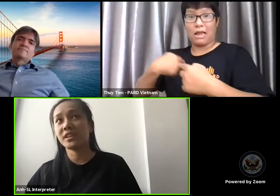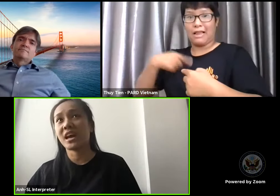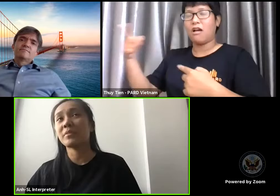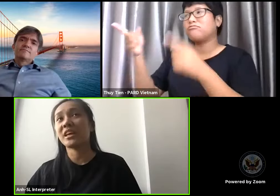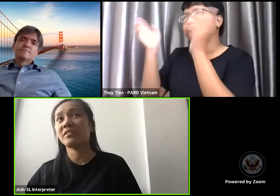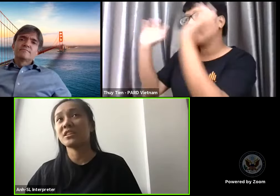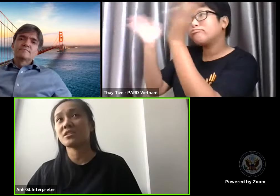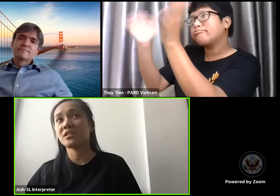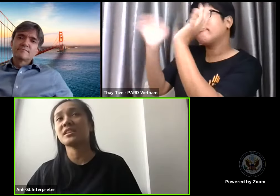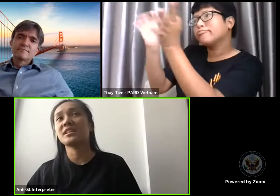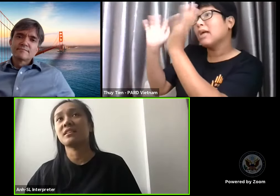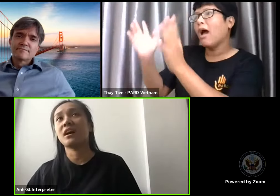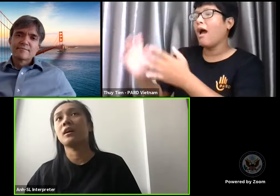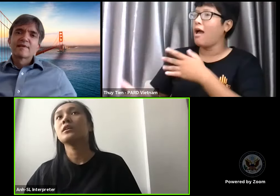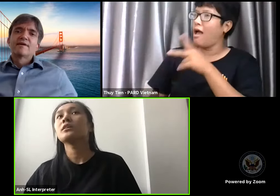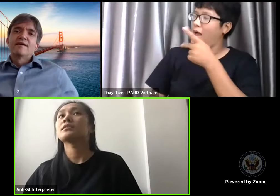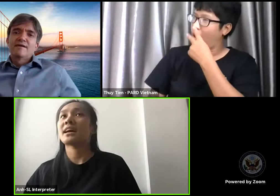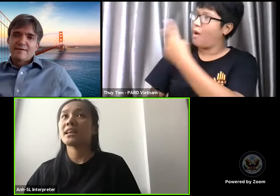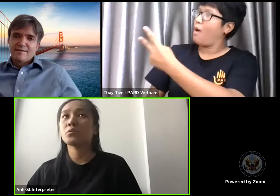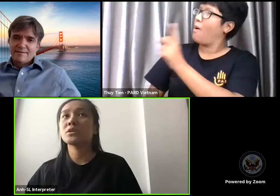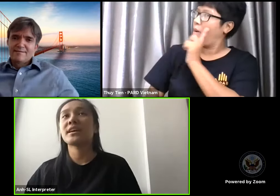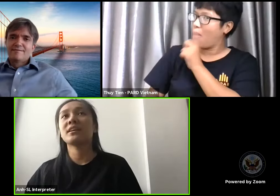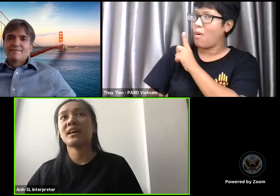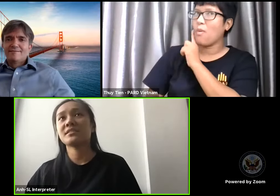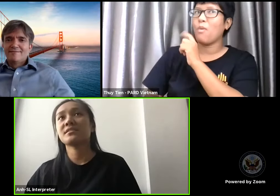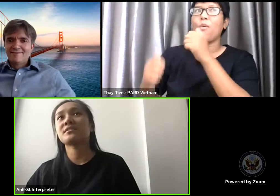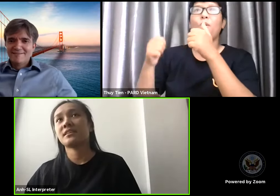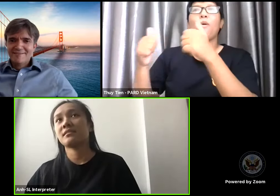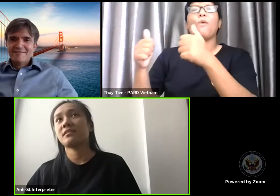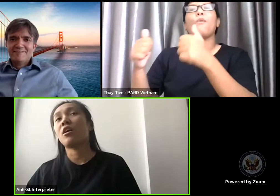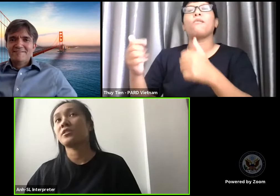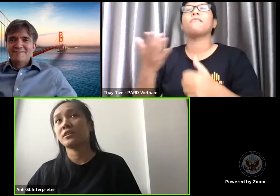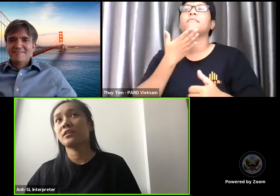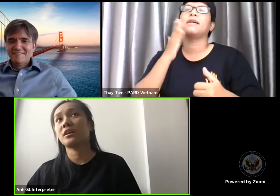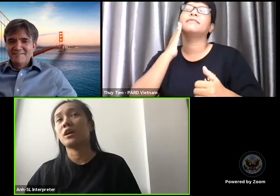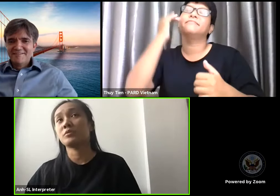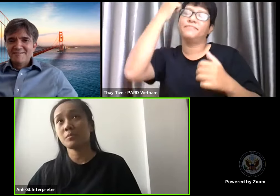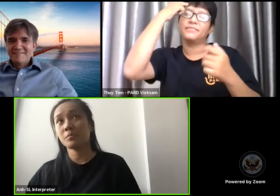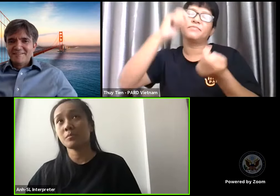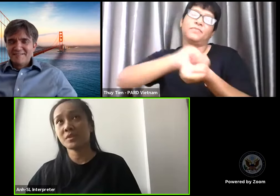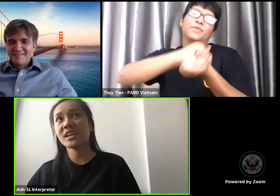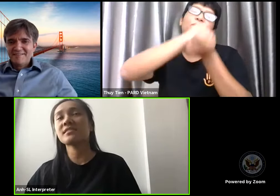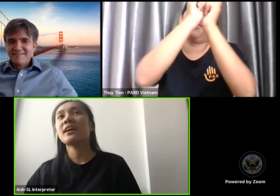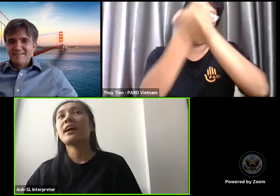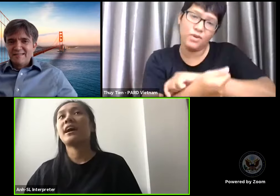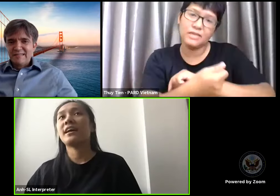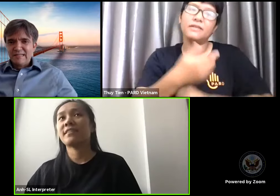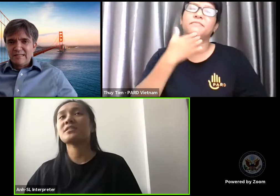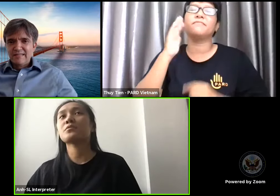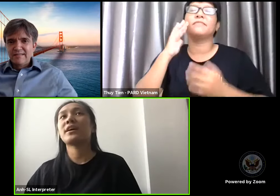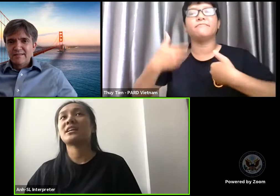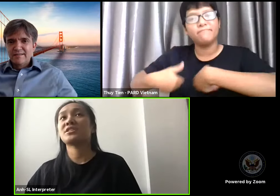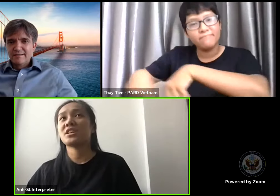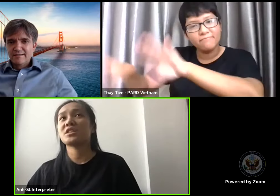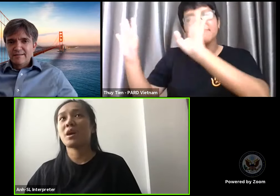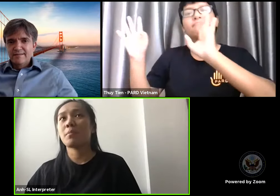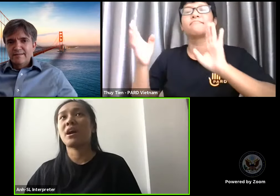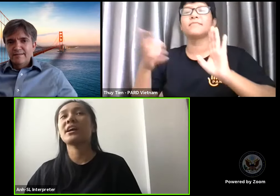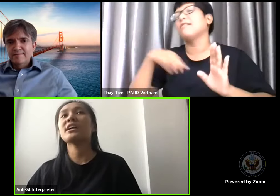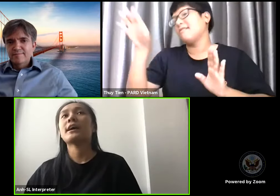Vietnam and teach us in sign language analysis and other subjects, and that's when I changed my mind,